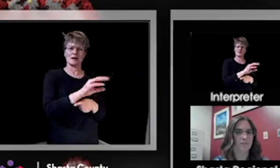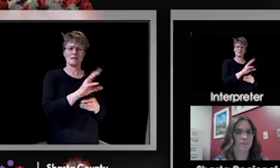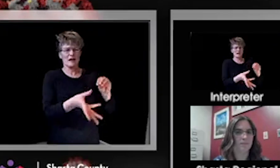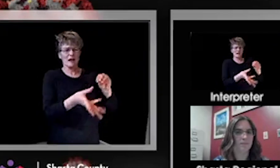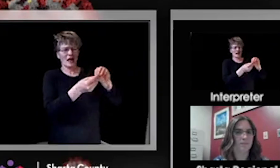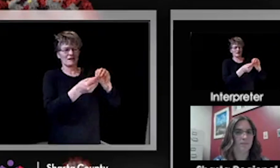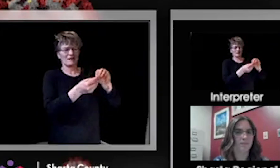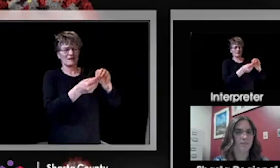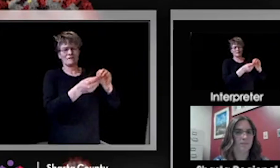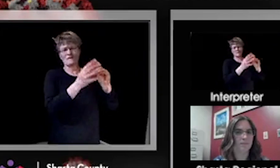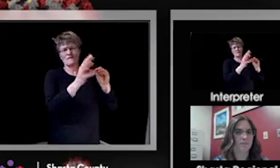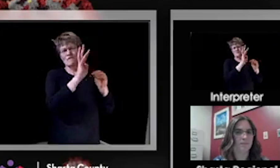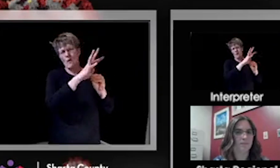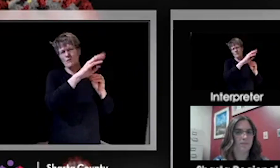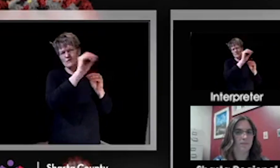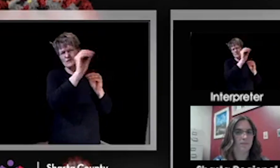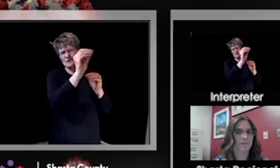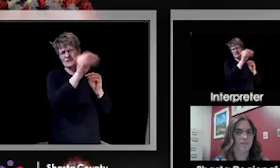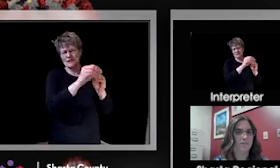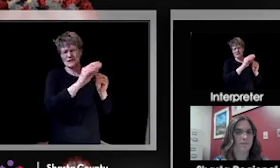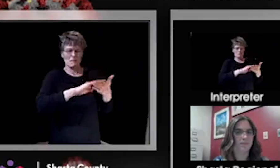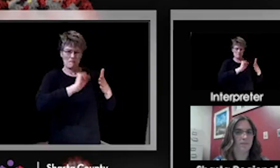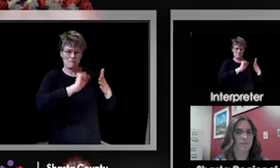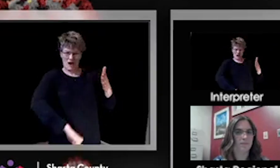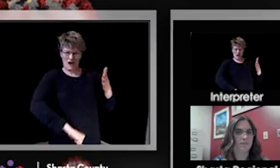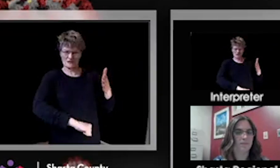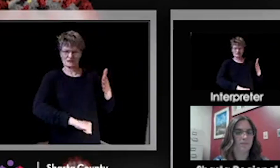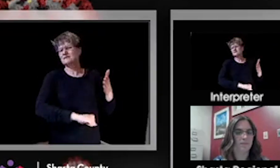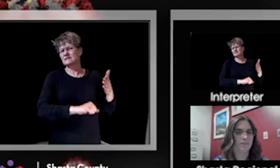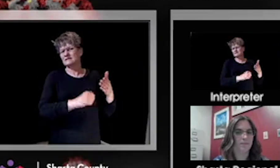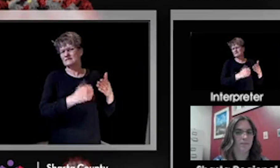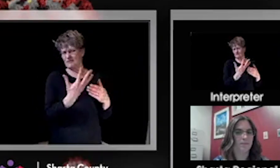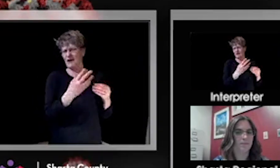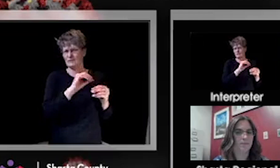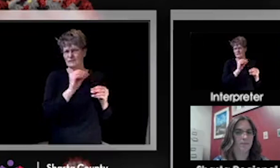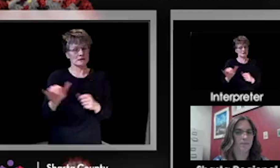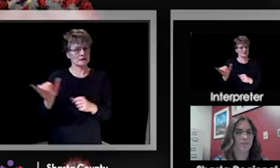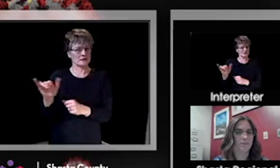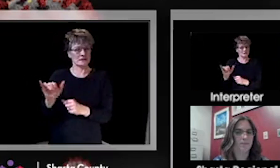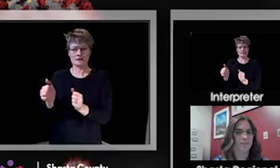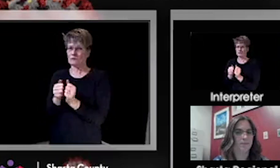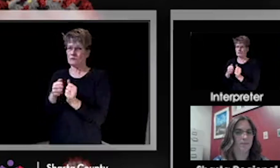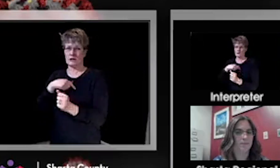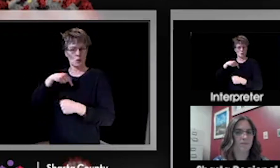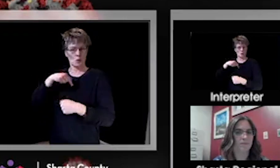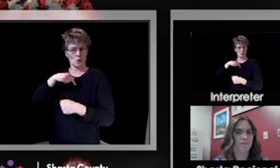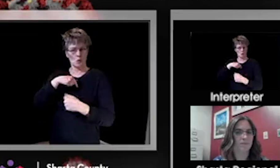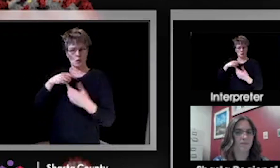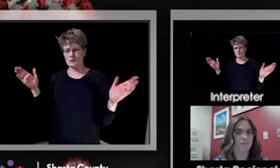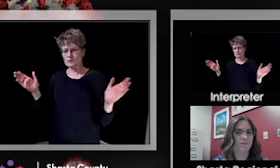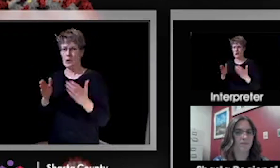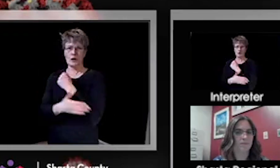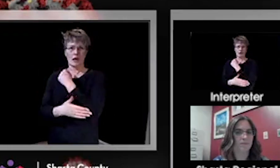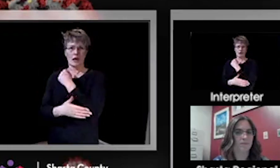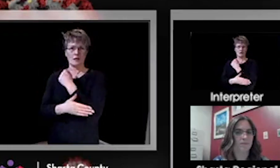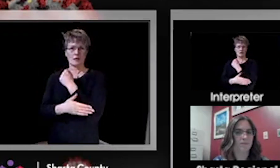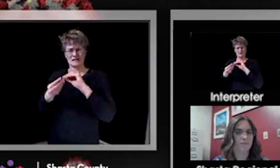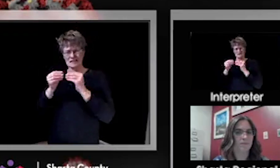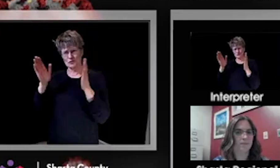interval and these all have giant confidence intervals around them because we are a small county with small numbers. That’s the other thing to keep in mind when looking at the